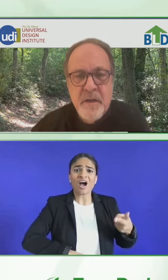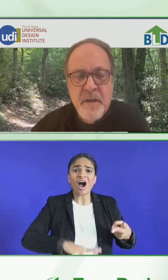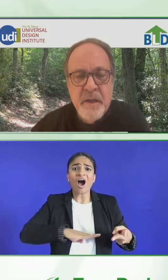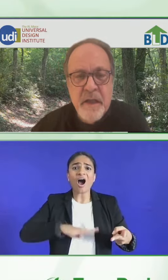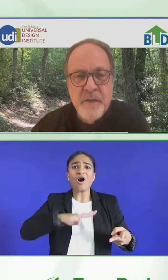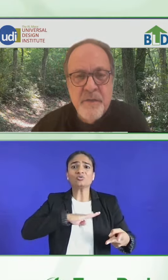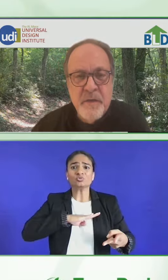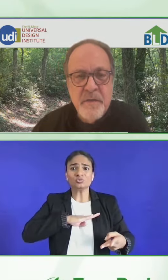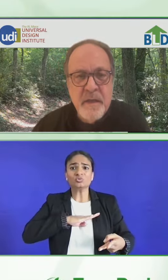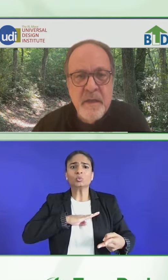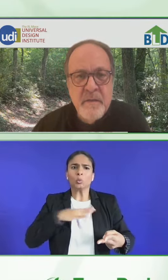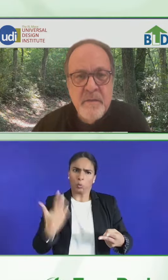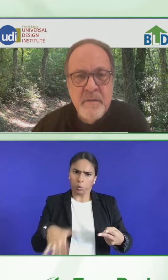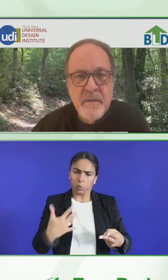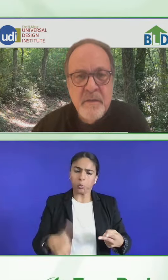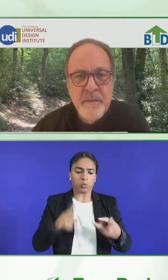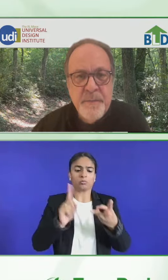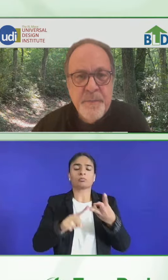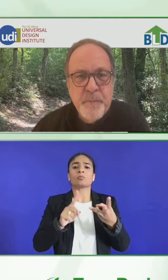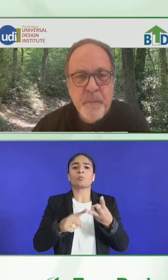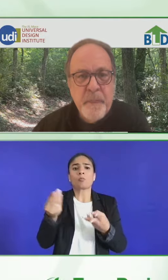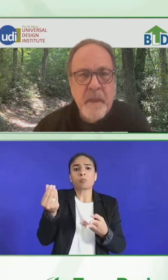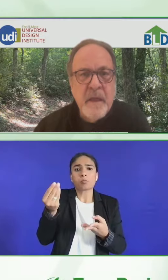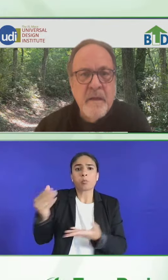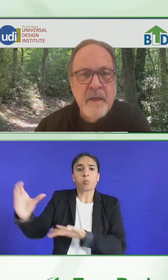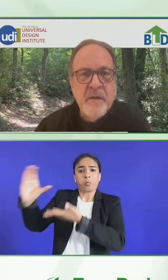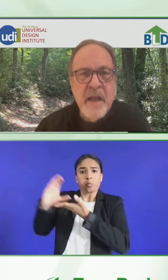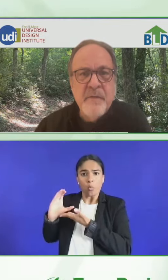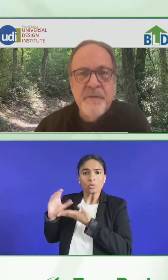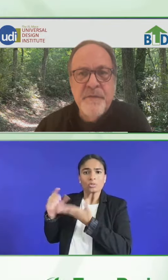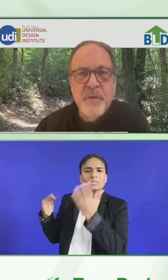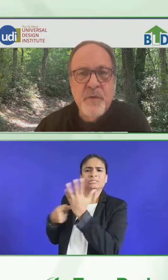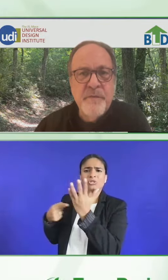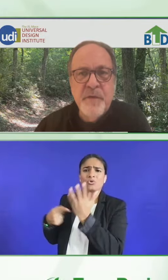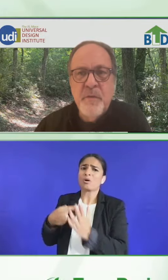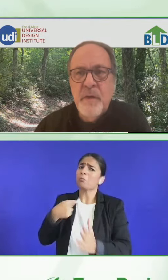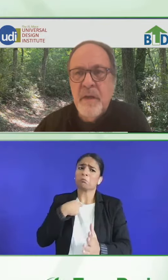click on the first… I don't have a full view here.